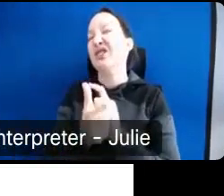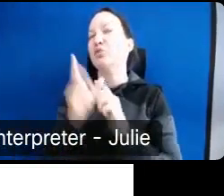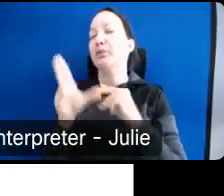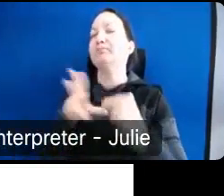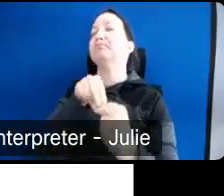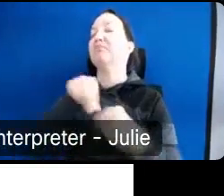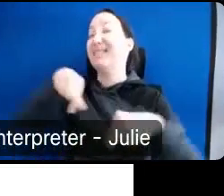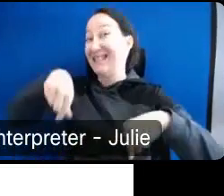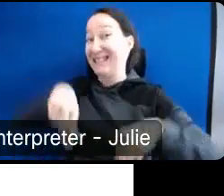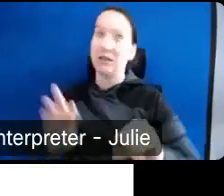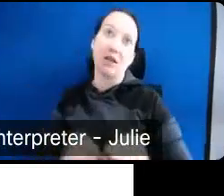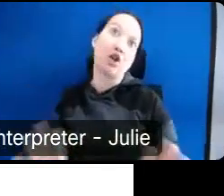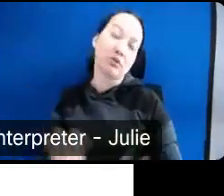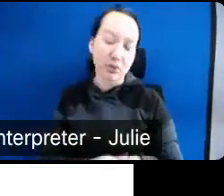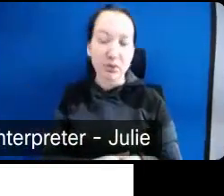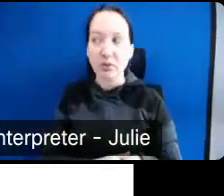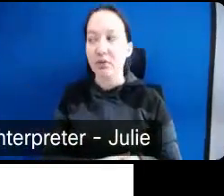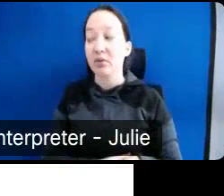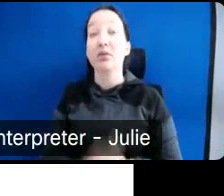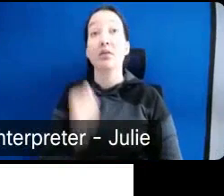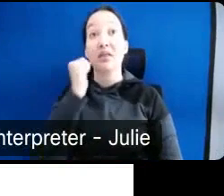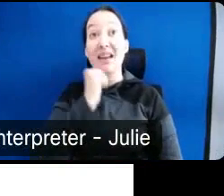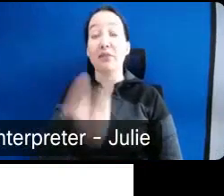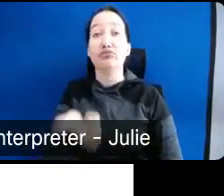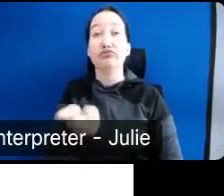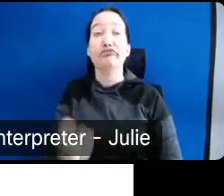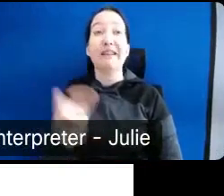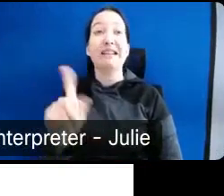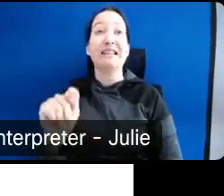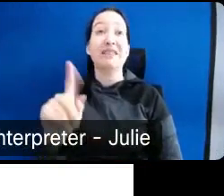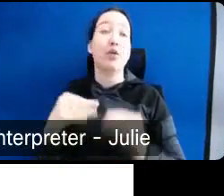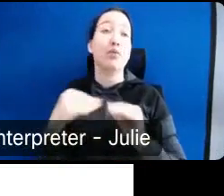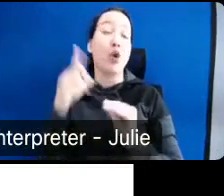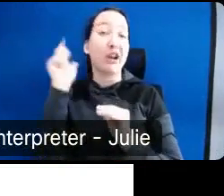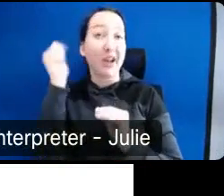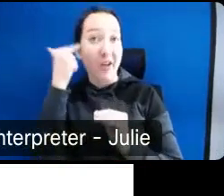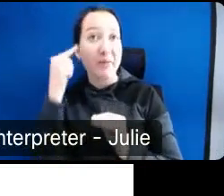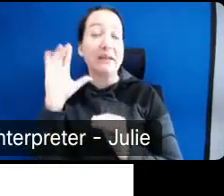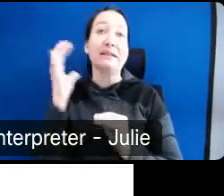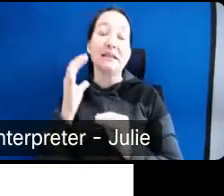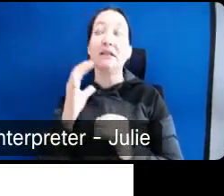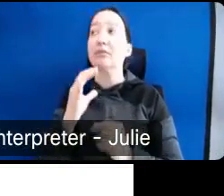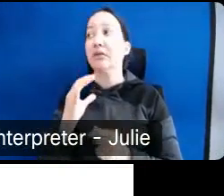Clearly, I mean, every day I turn on the TV, there's more in government that's threatening and, um.